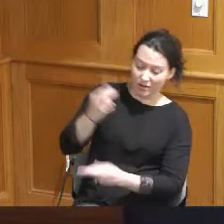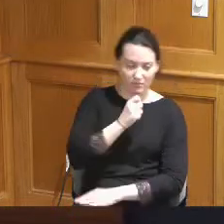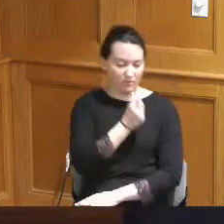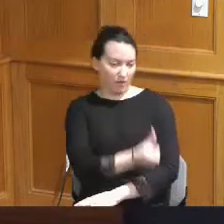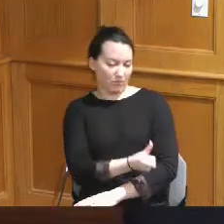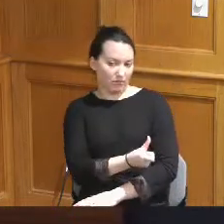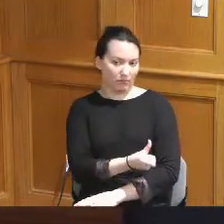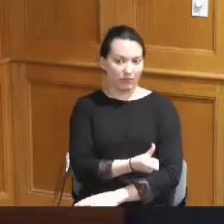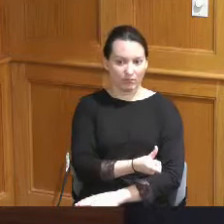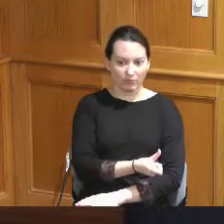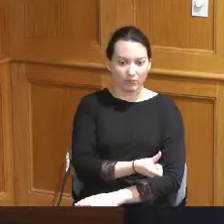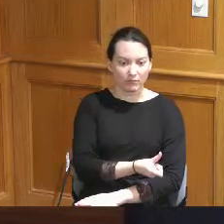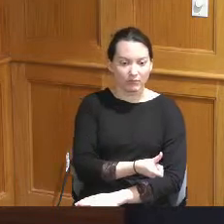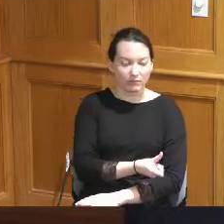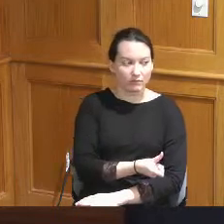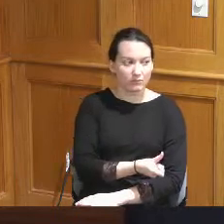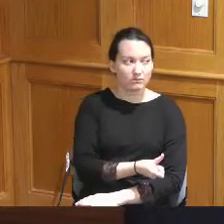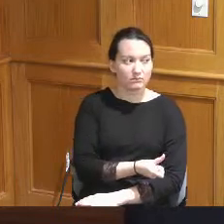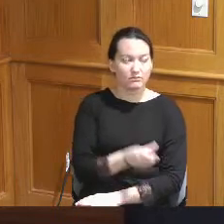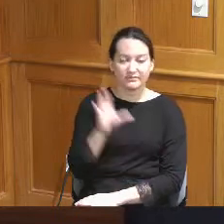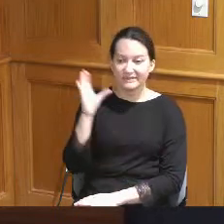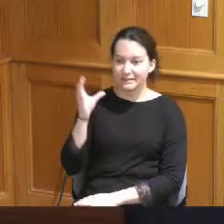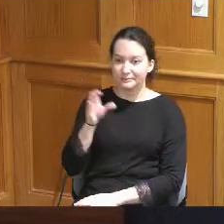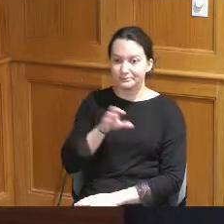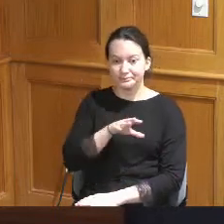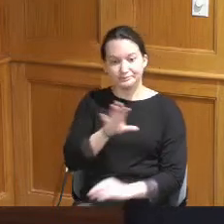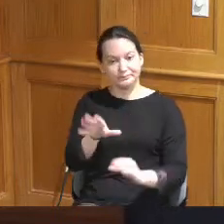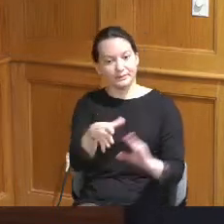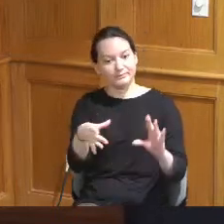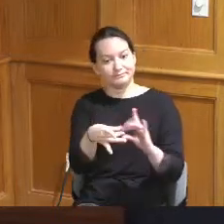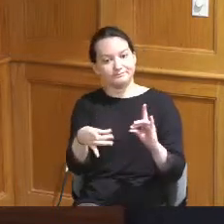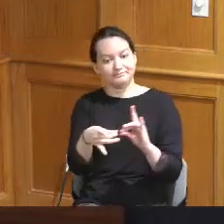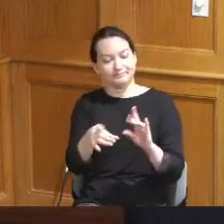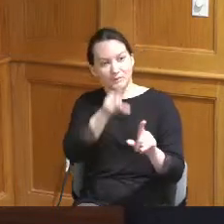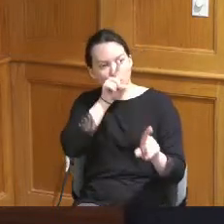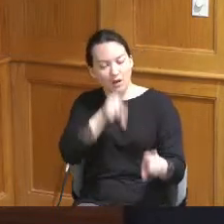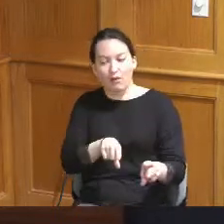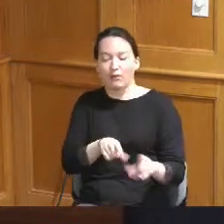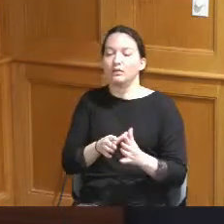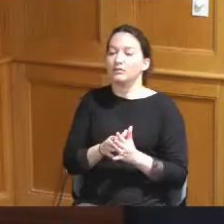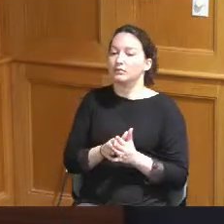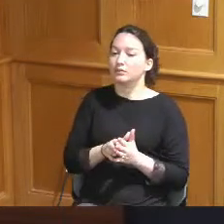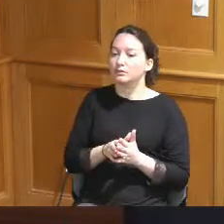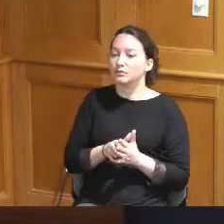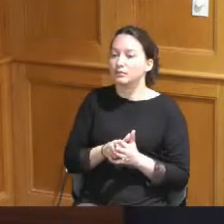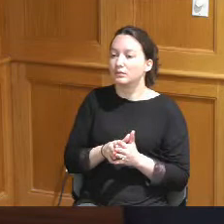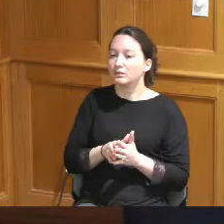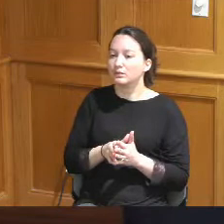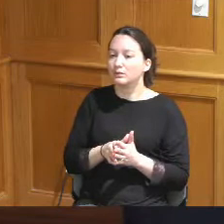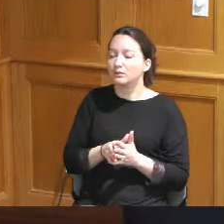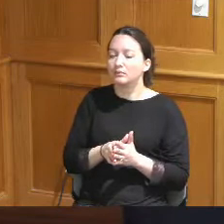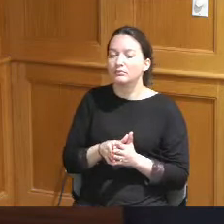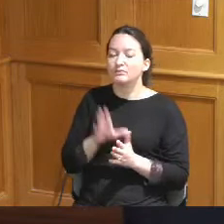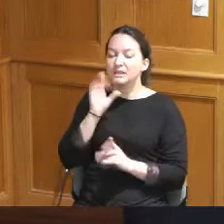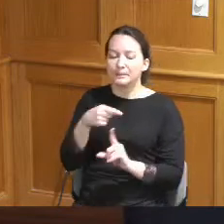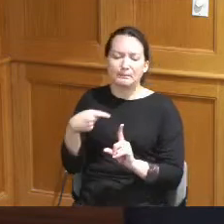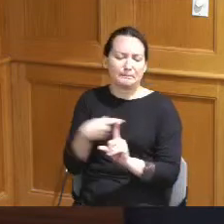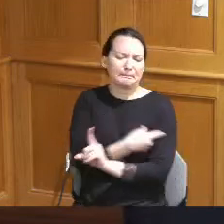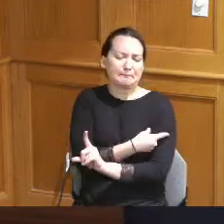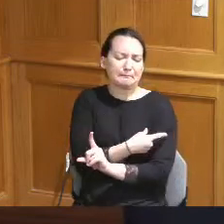based upon the responses that we've received I will say just as a as an aside that I was